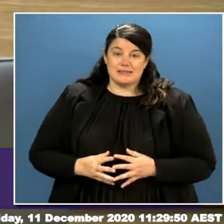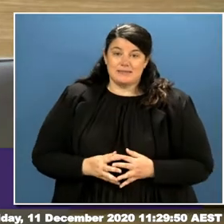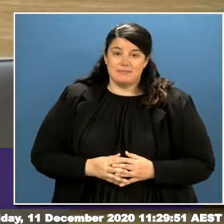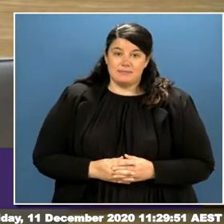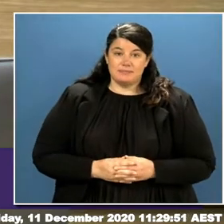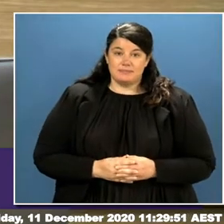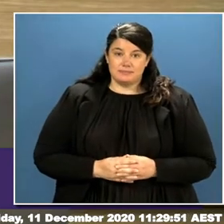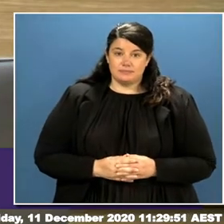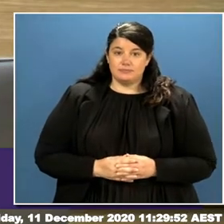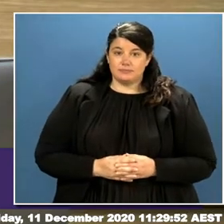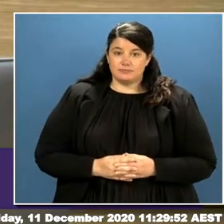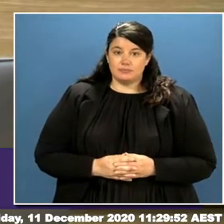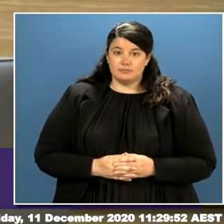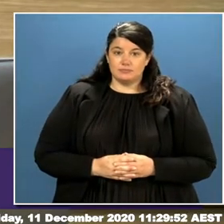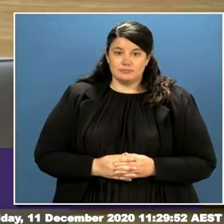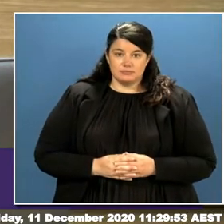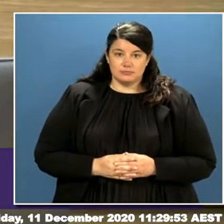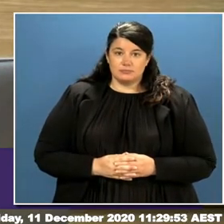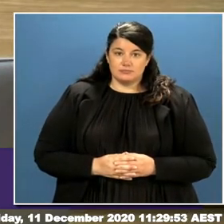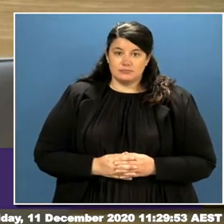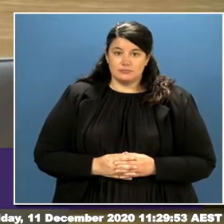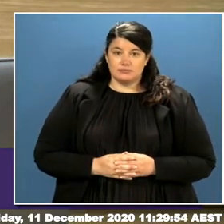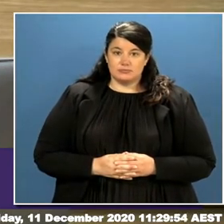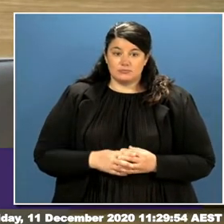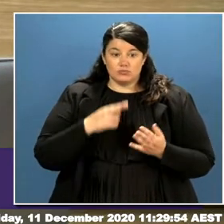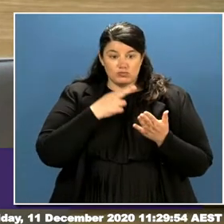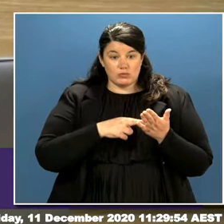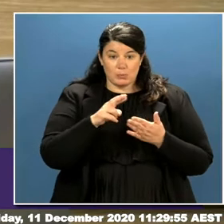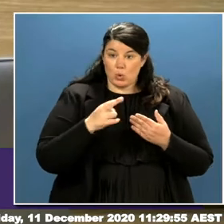Ms Fullwood's view is that the system of reporting income to Centrelink in its